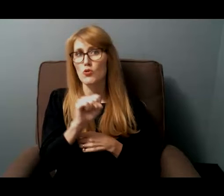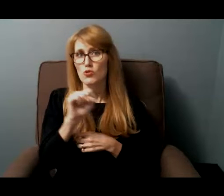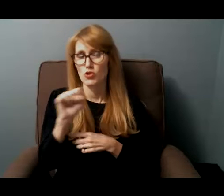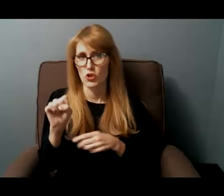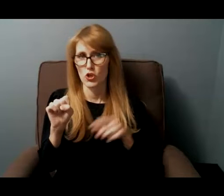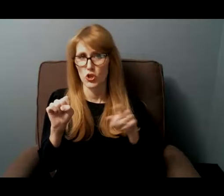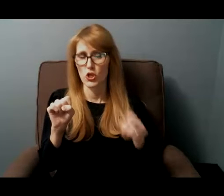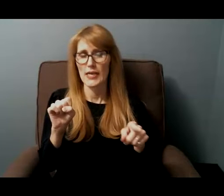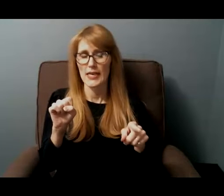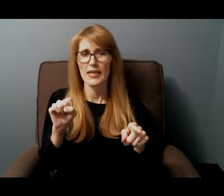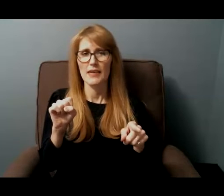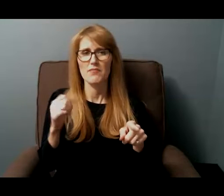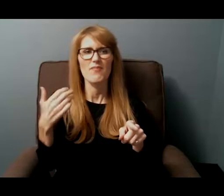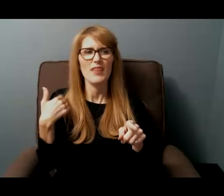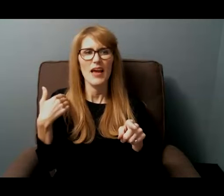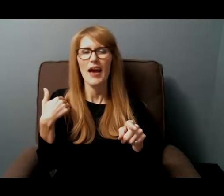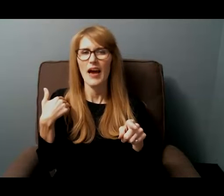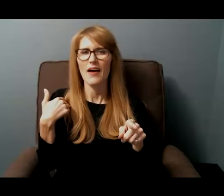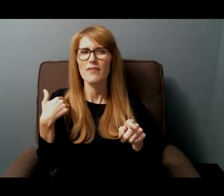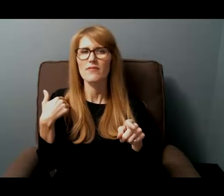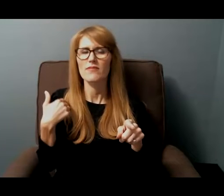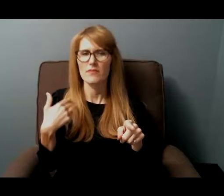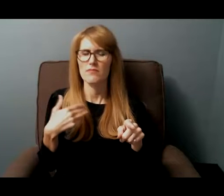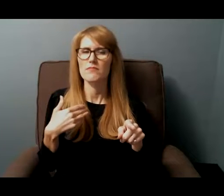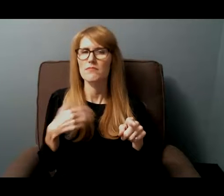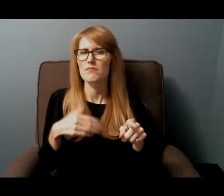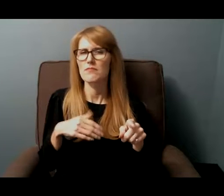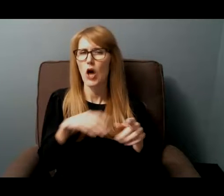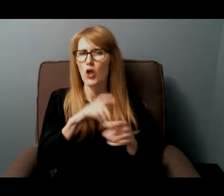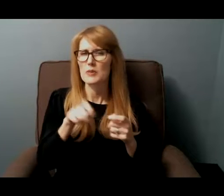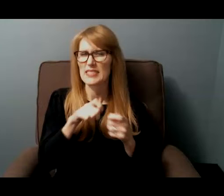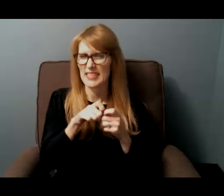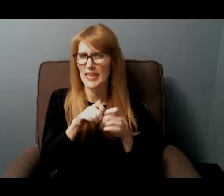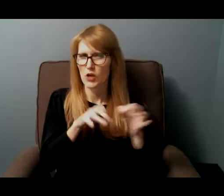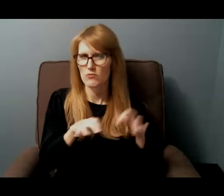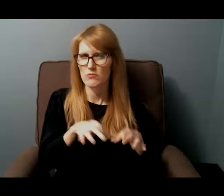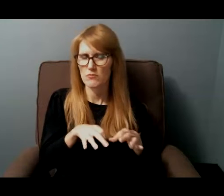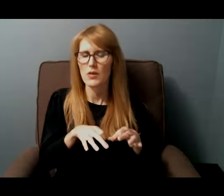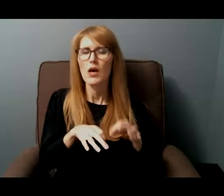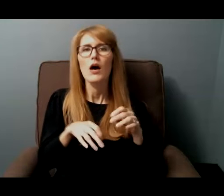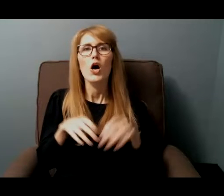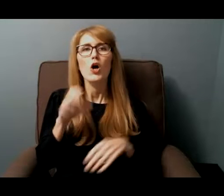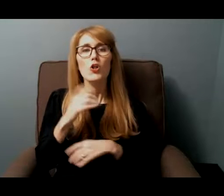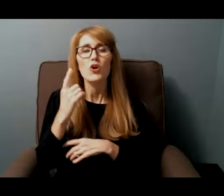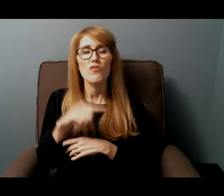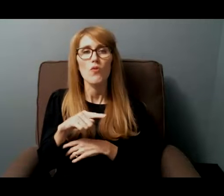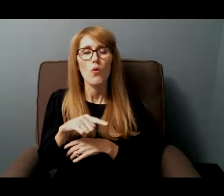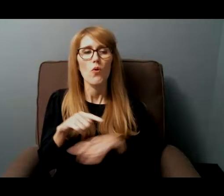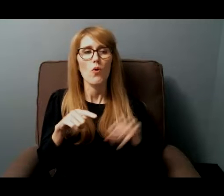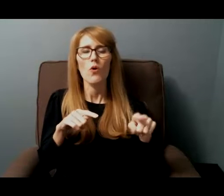describing some of those details, and that public is just called "Disability Benefits." So Ciara,